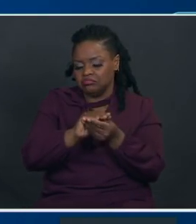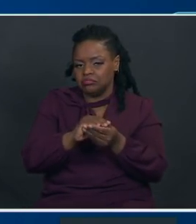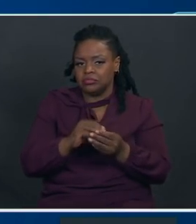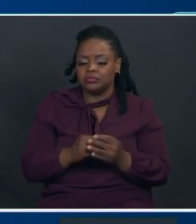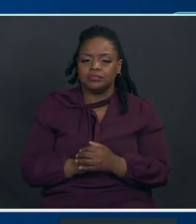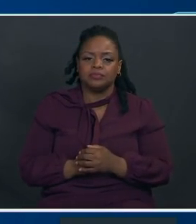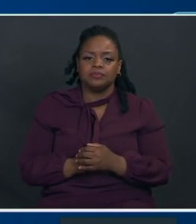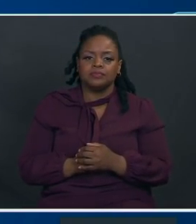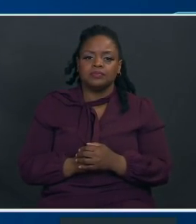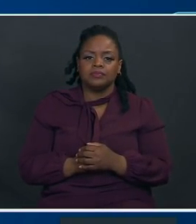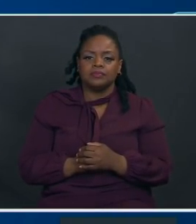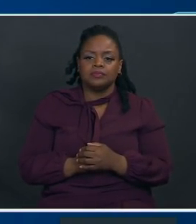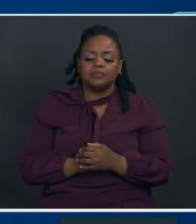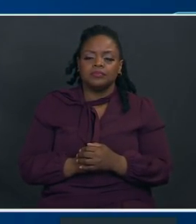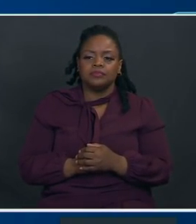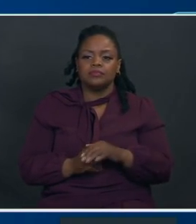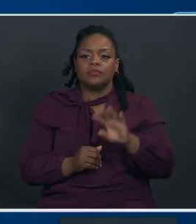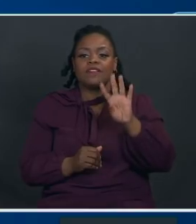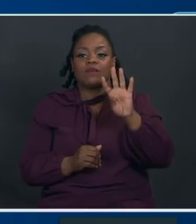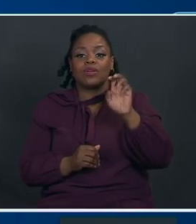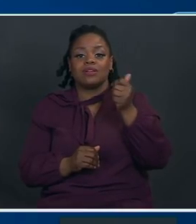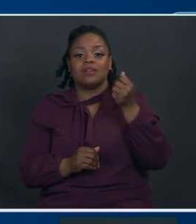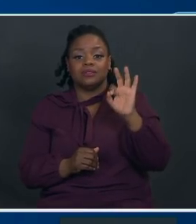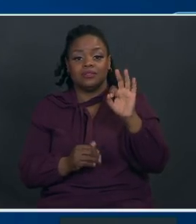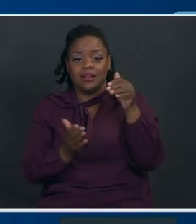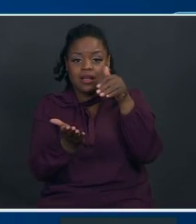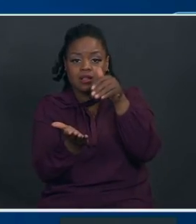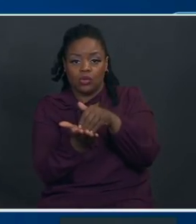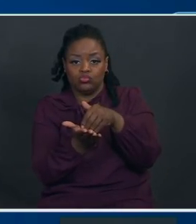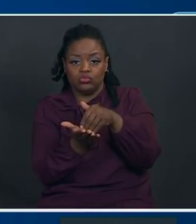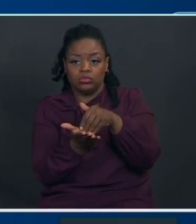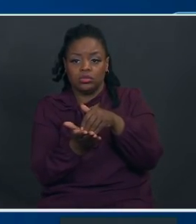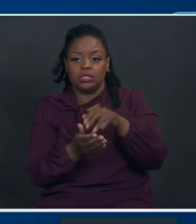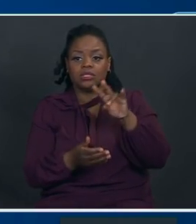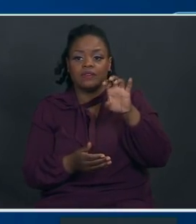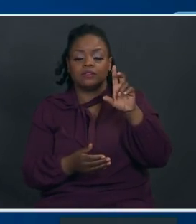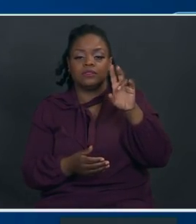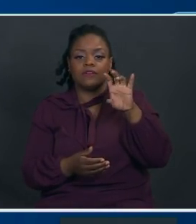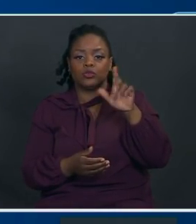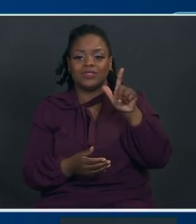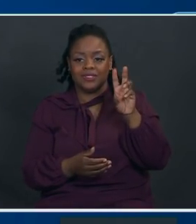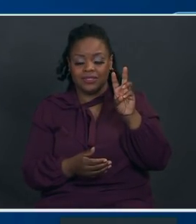419,827 deaths have been reported